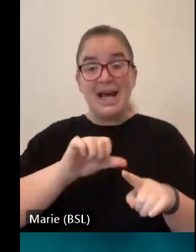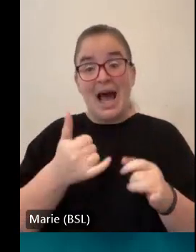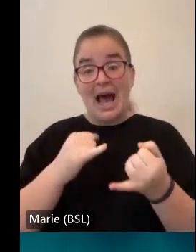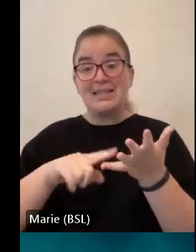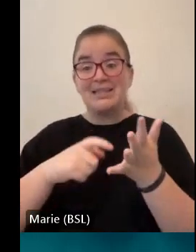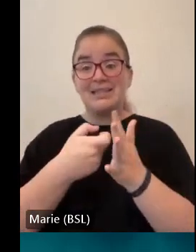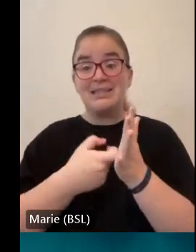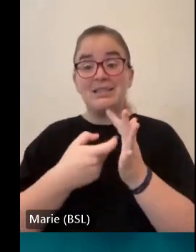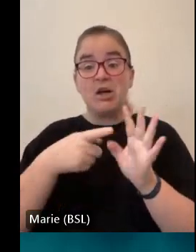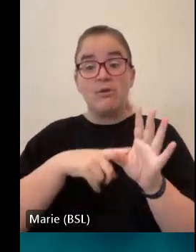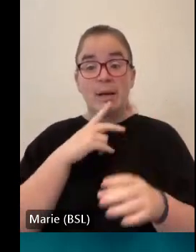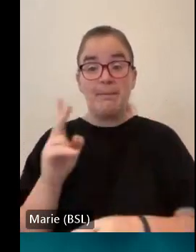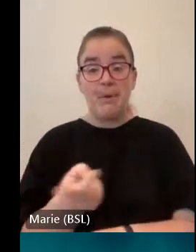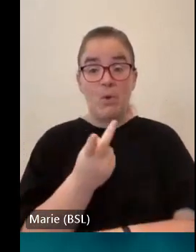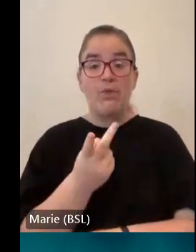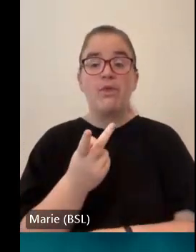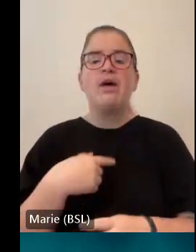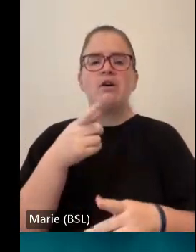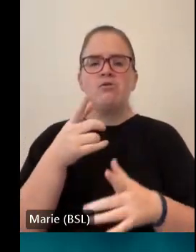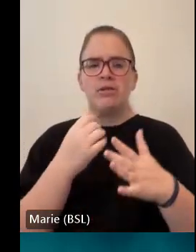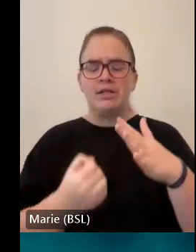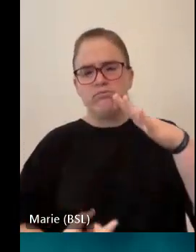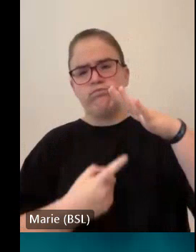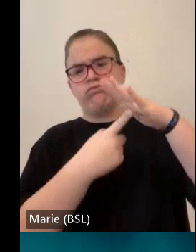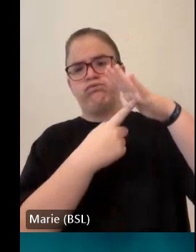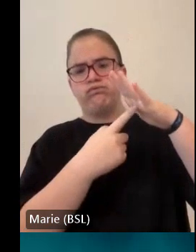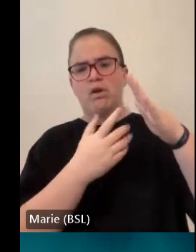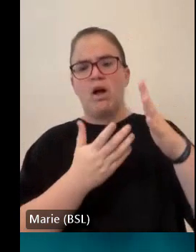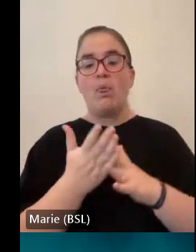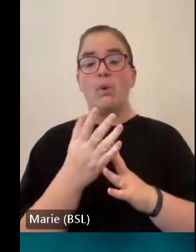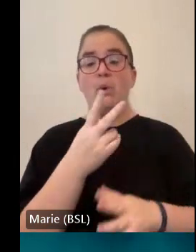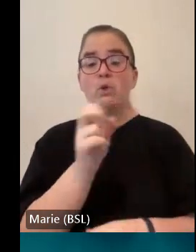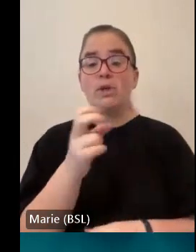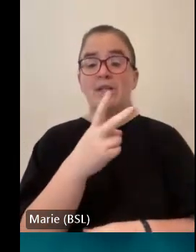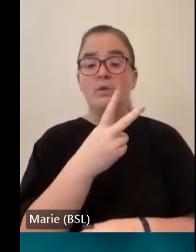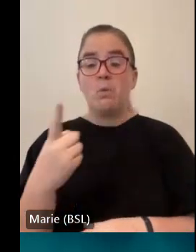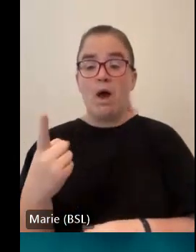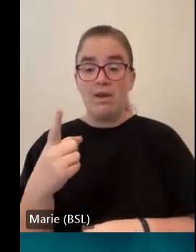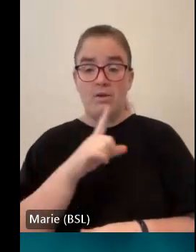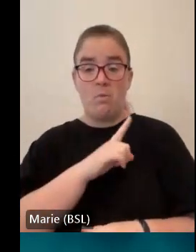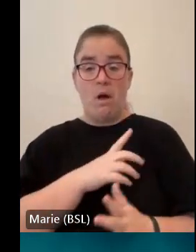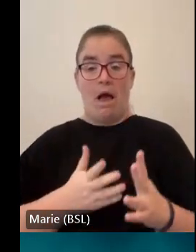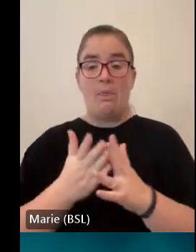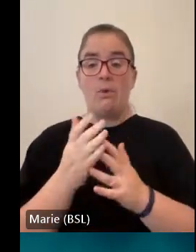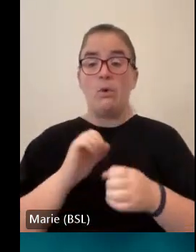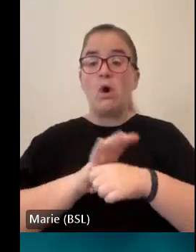areas, romance food levels really peaked during 2021 as a result of the COVID pandemic.